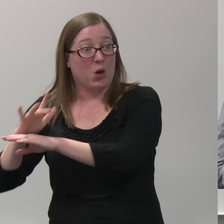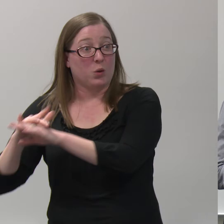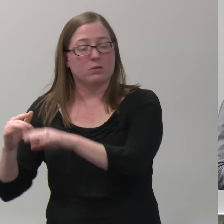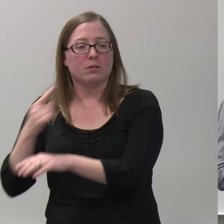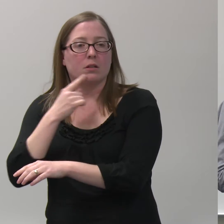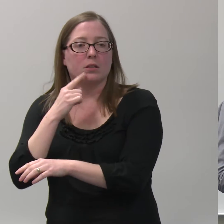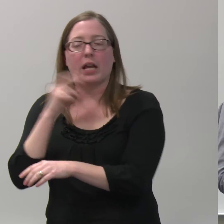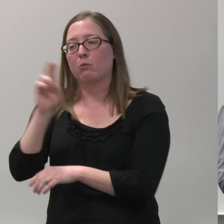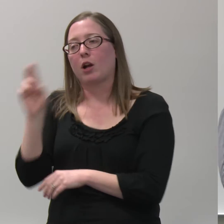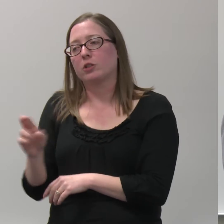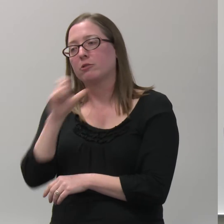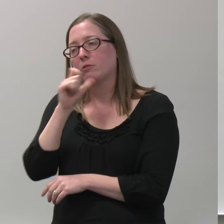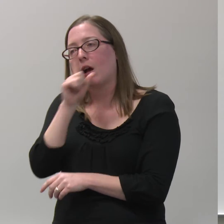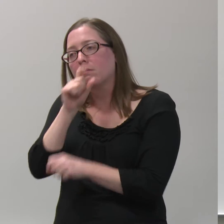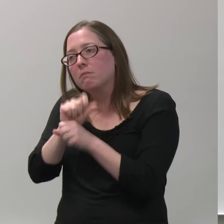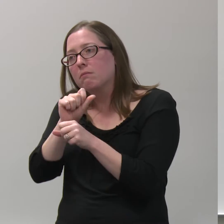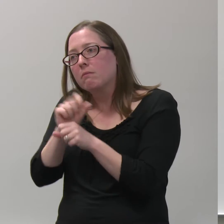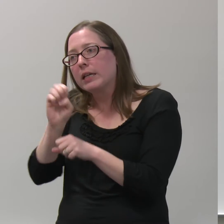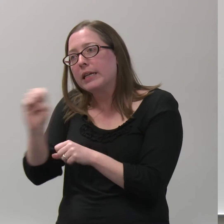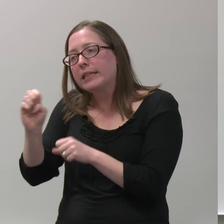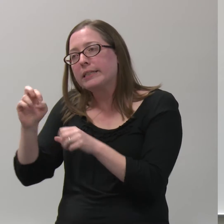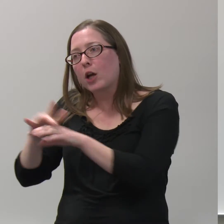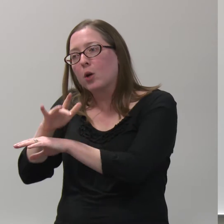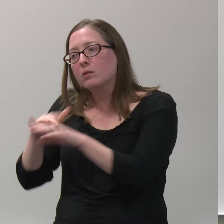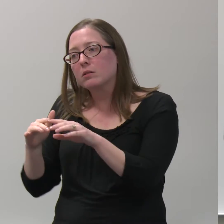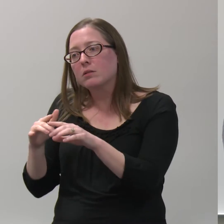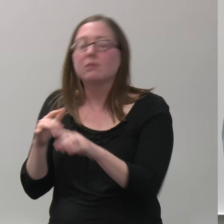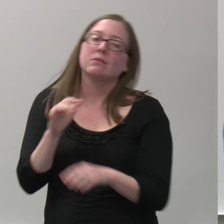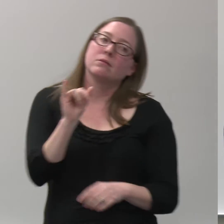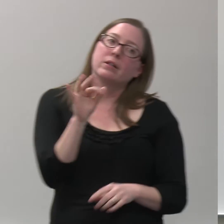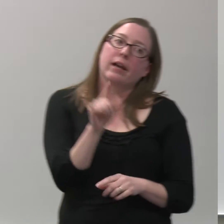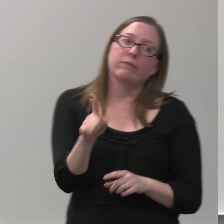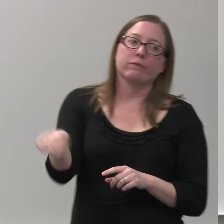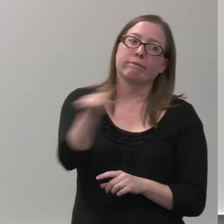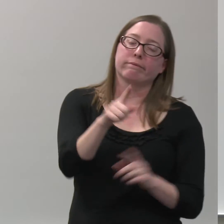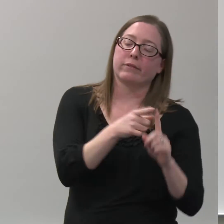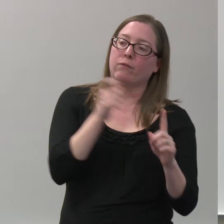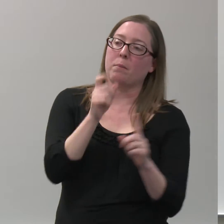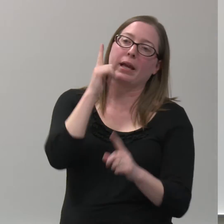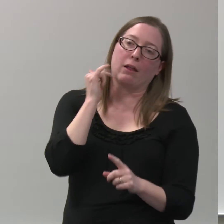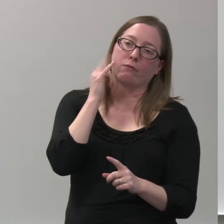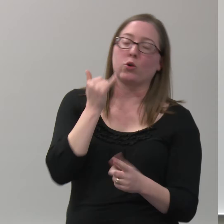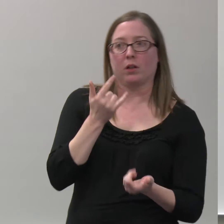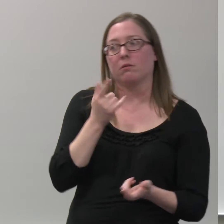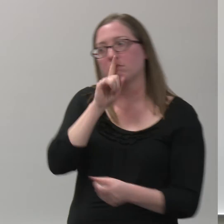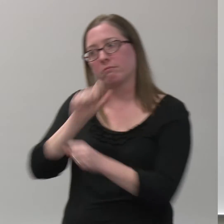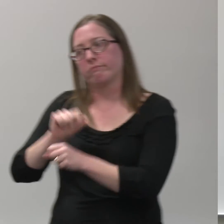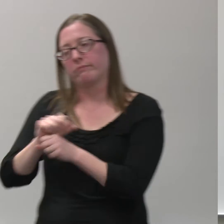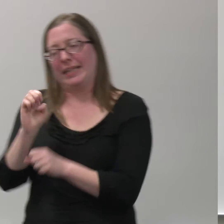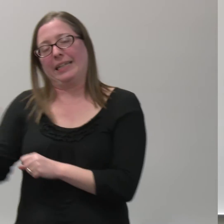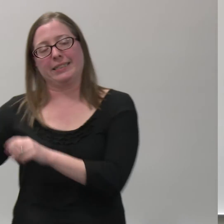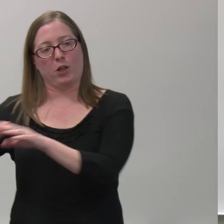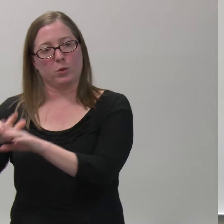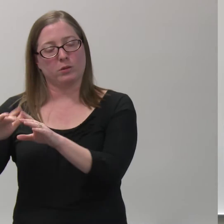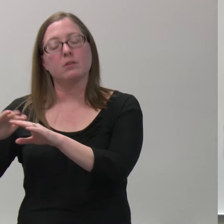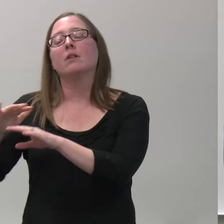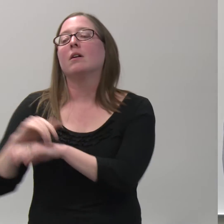but if you're from California, it is, right, so, and at the time I came, the University of Rochester